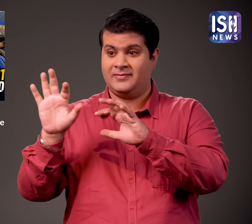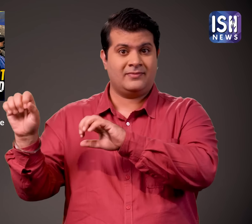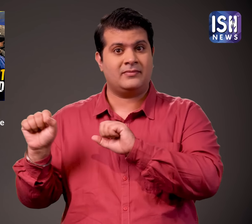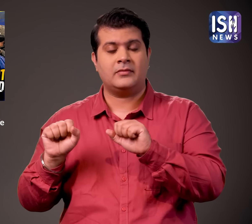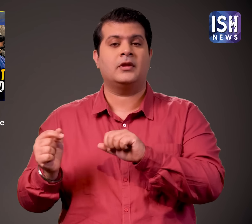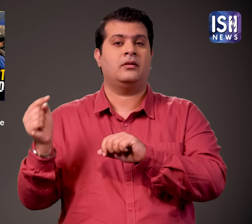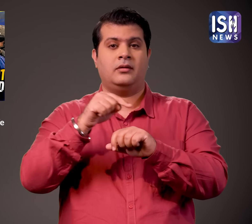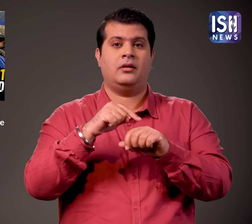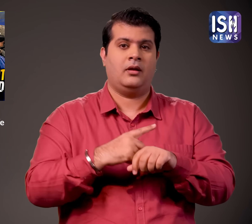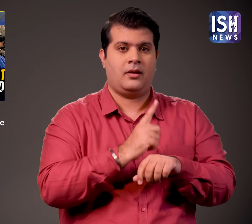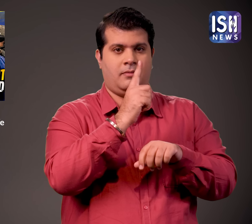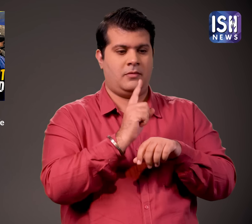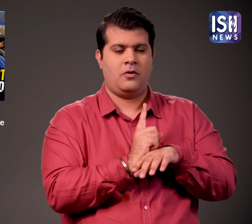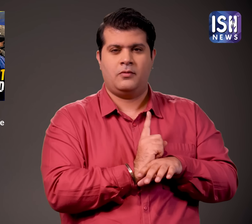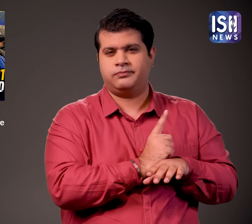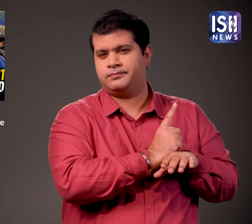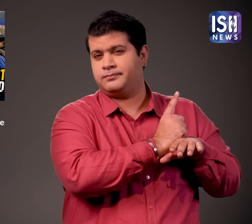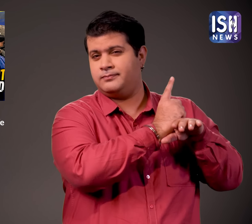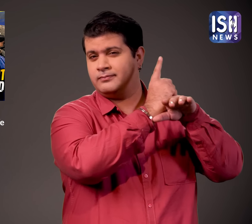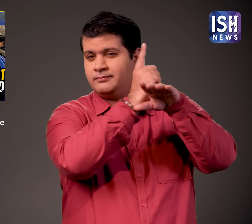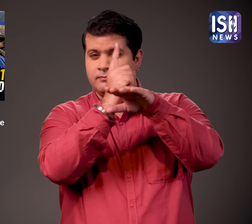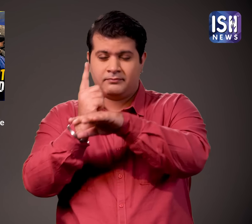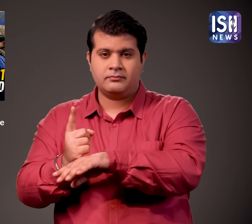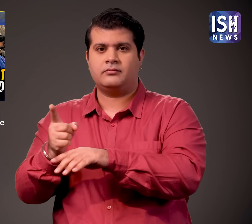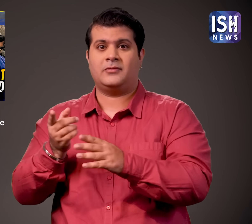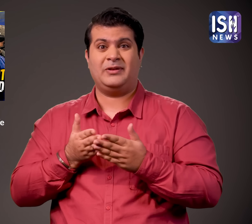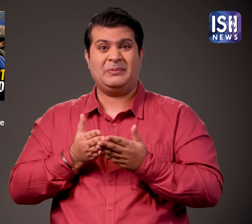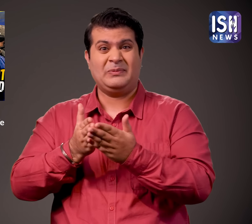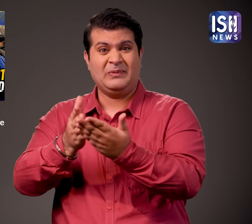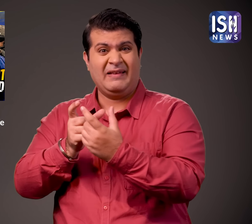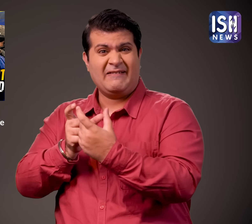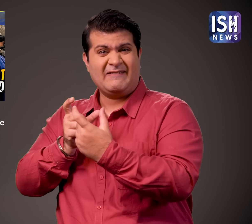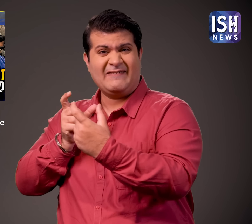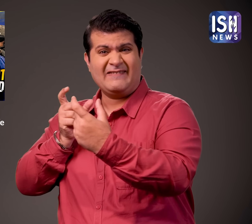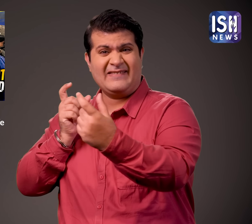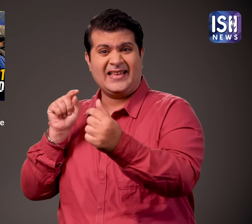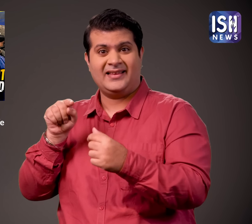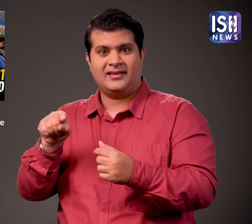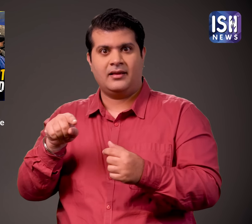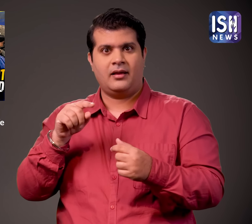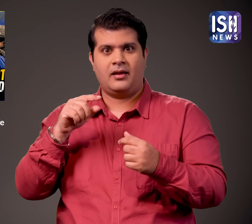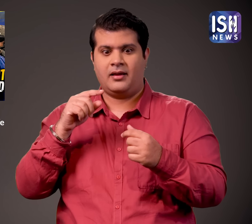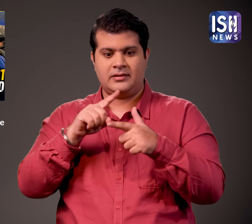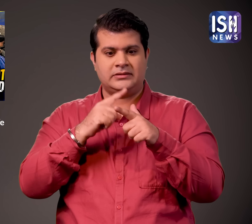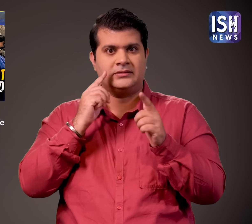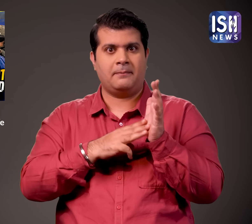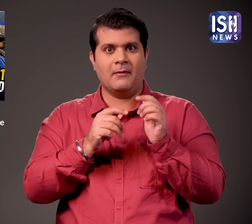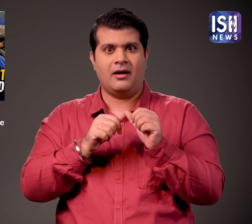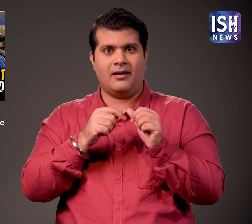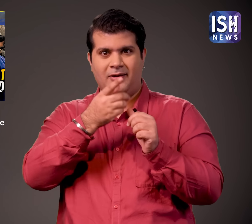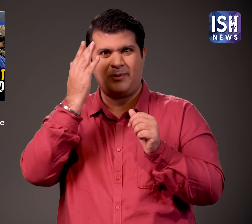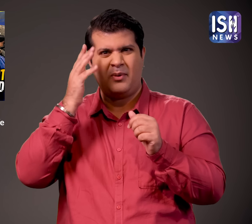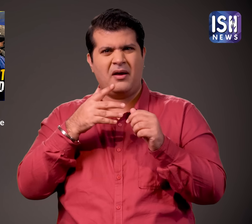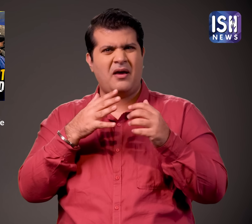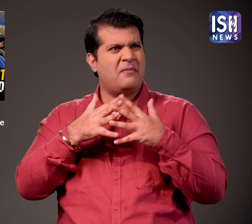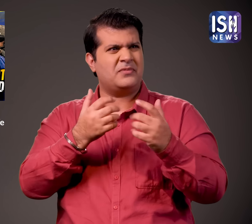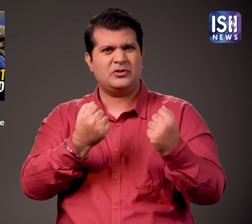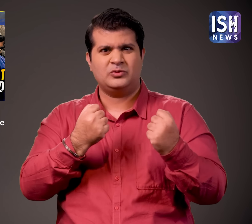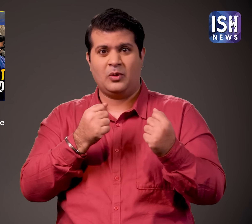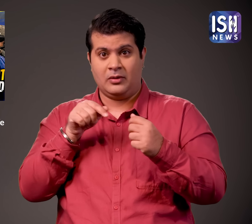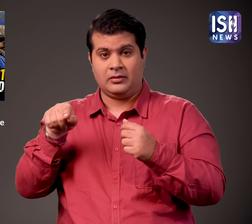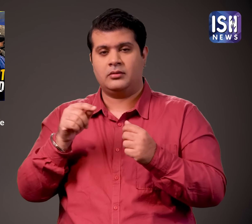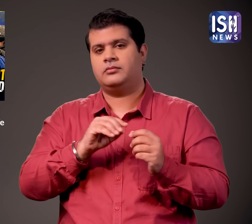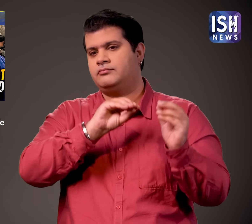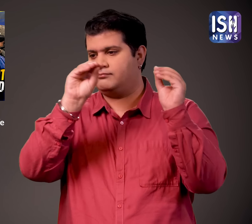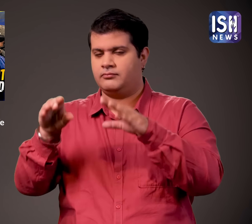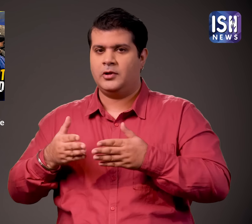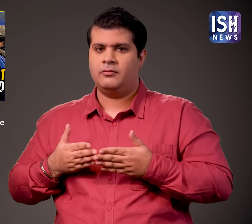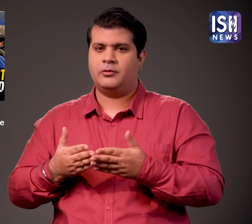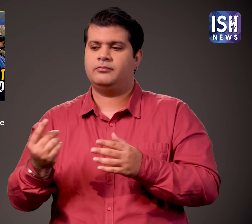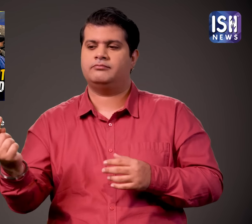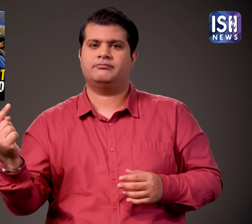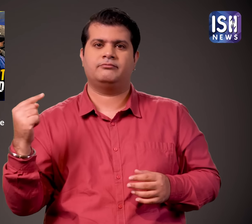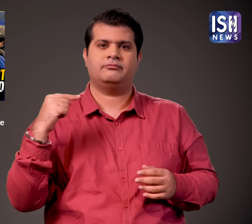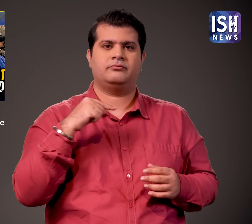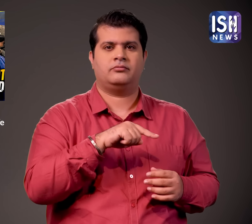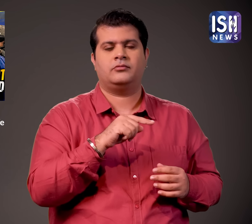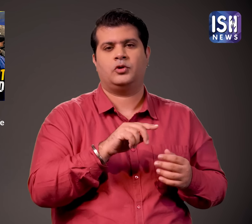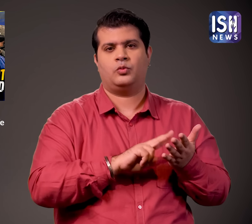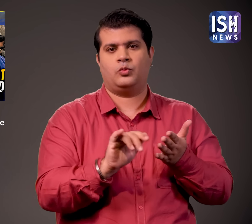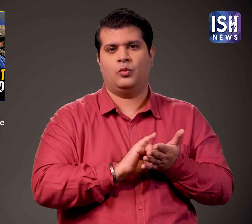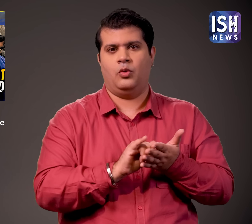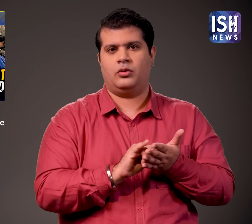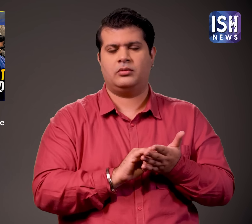They were taken to a U.S. Navy aircraft carrier, USS Iwo Jima, the famous warship and taken to New York.